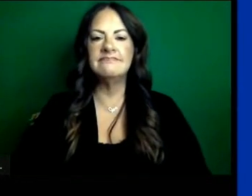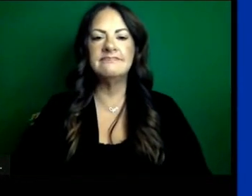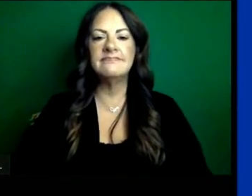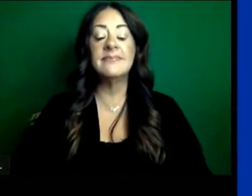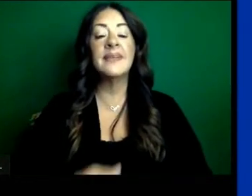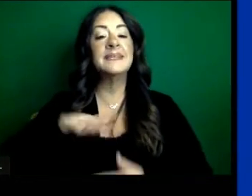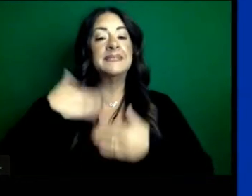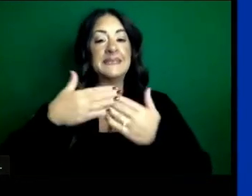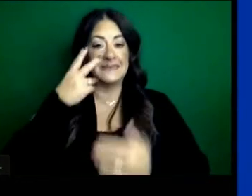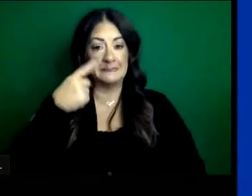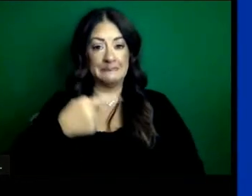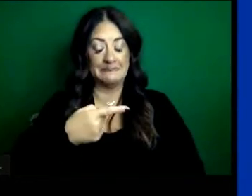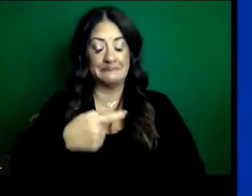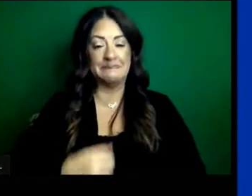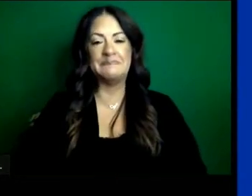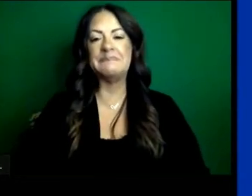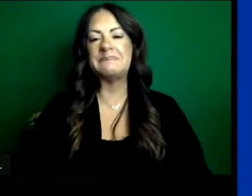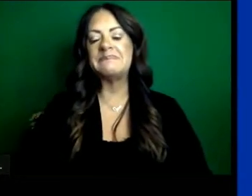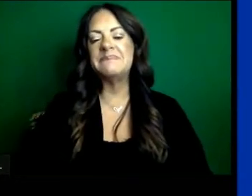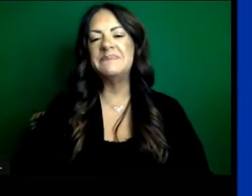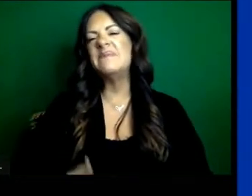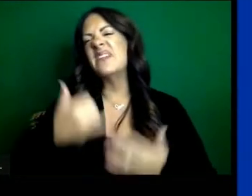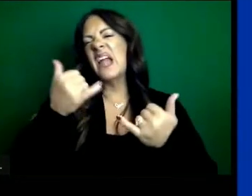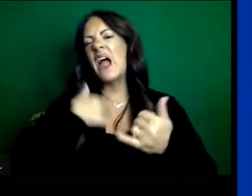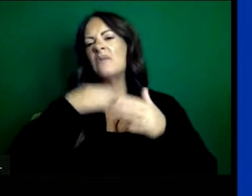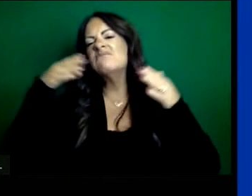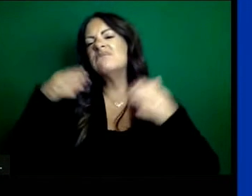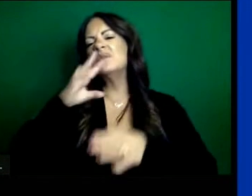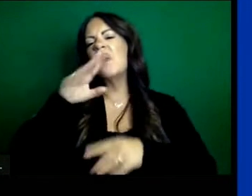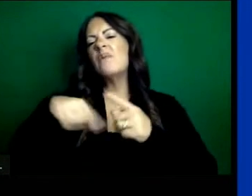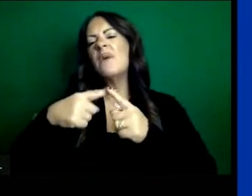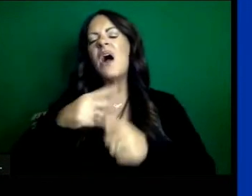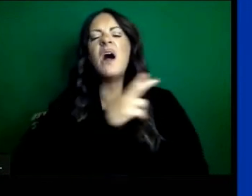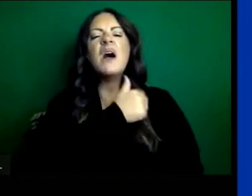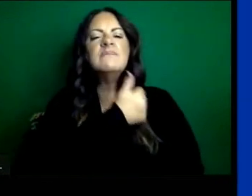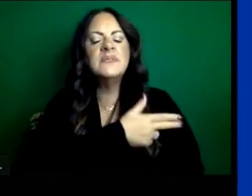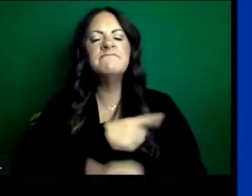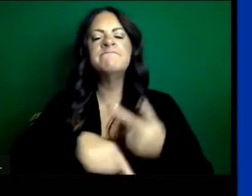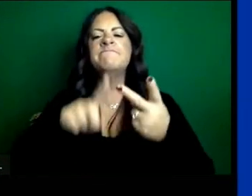NORTHERN CALIFORNIA BUT ALSO THE SOUTHERN AND URBAN COUNTIES AS WELL.